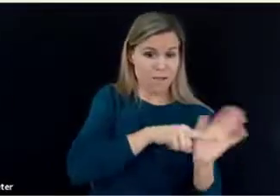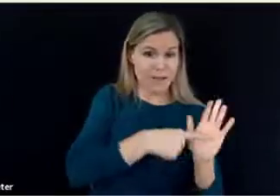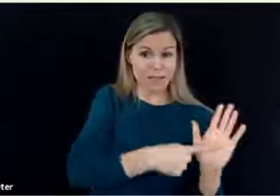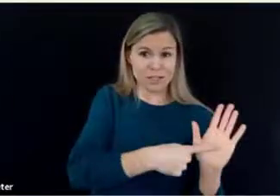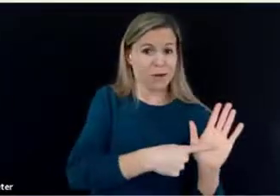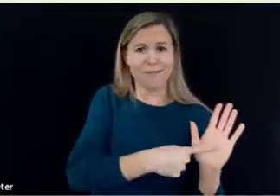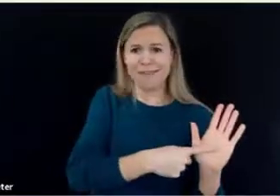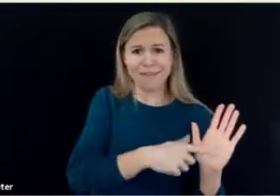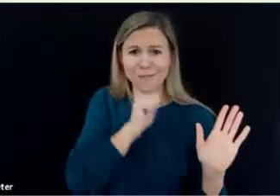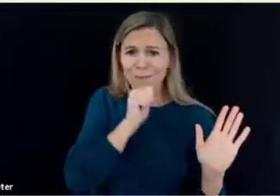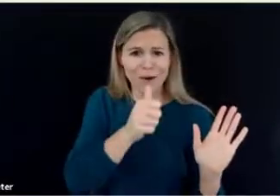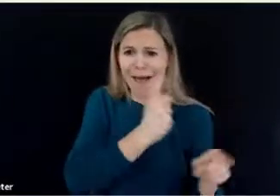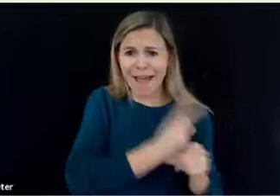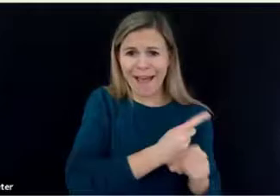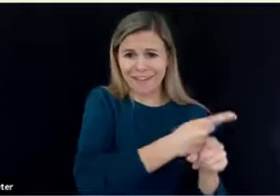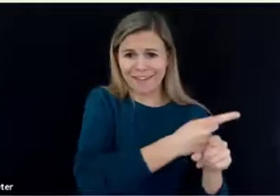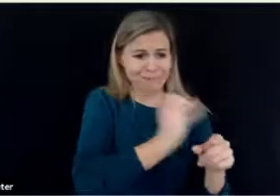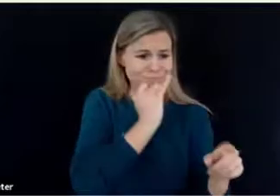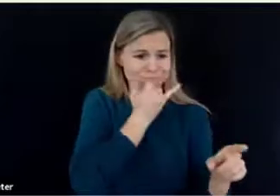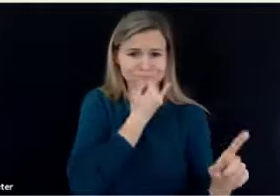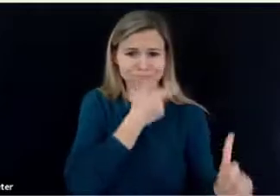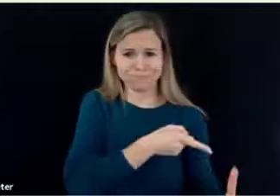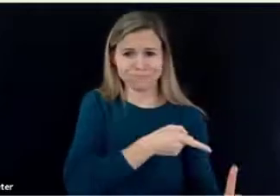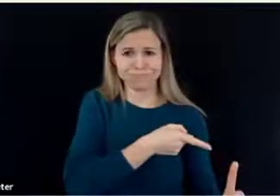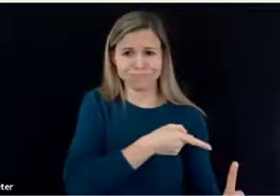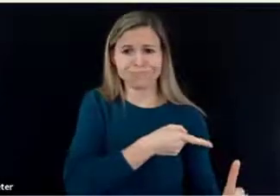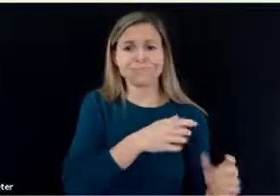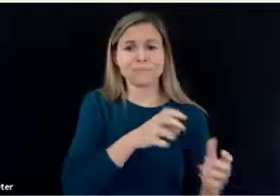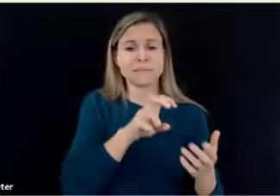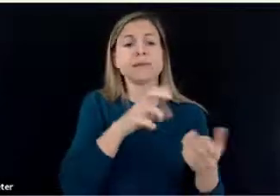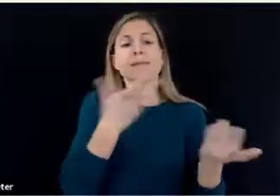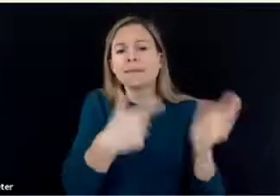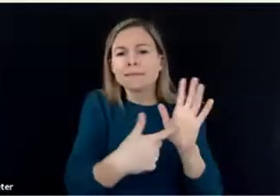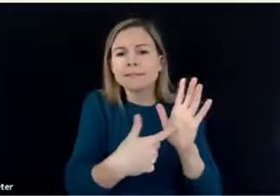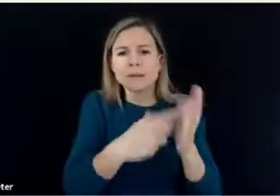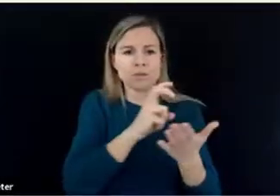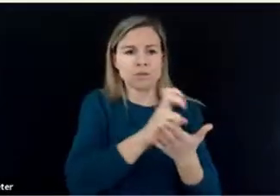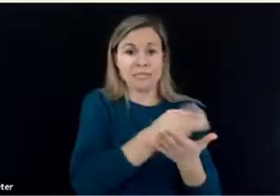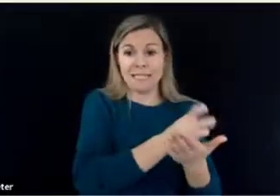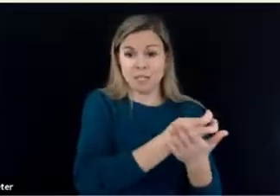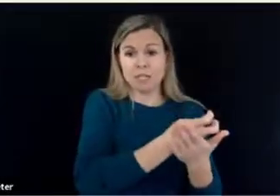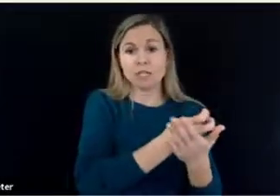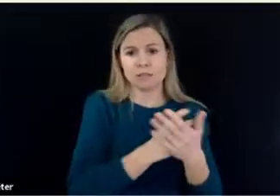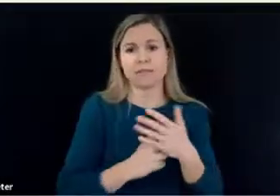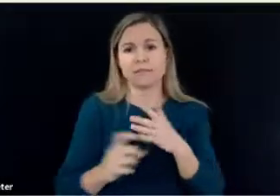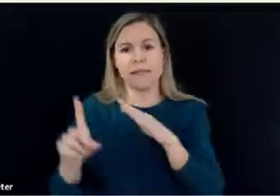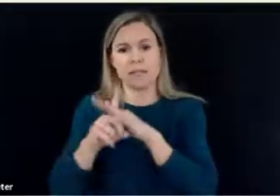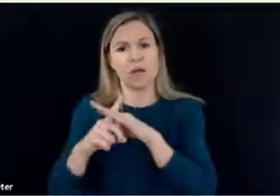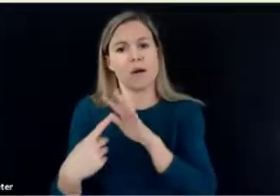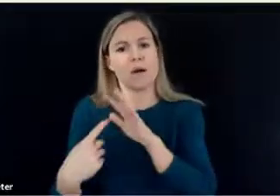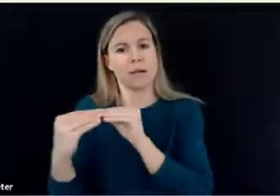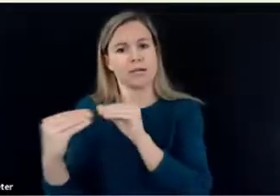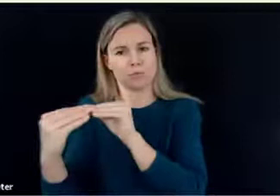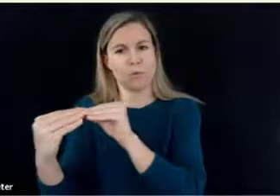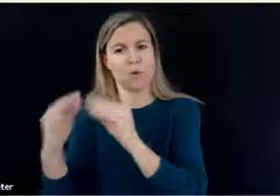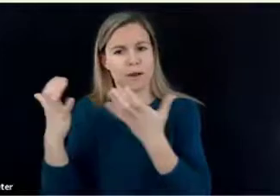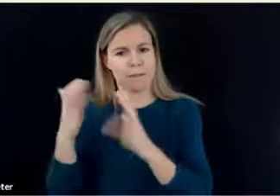And seizures for example are much more prevalent in this disease than once thought, bone health, things like that.